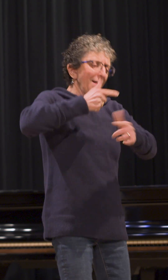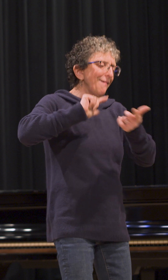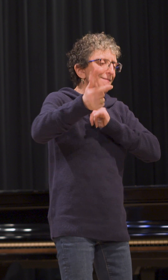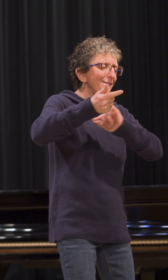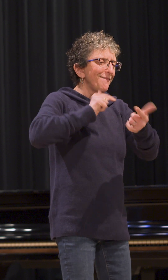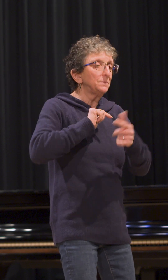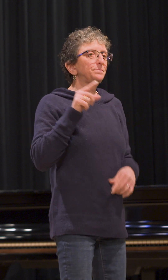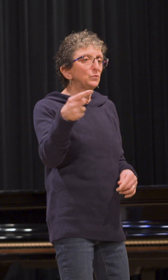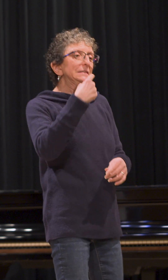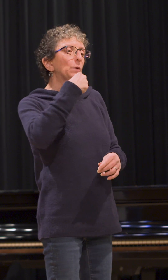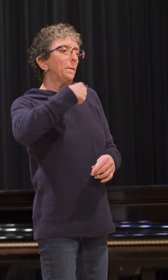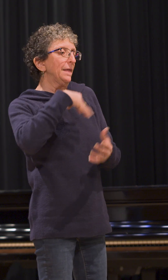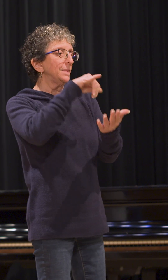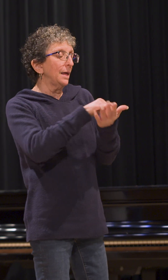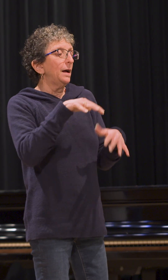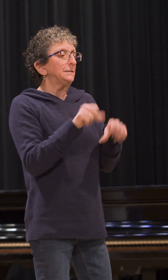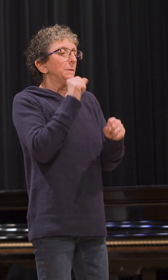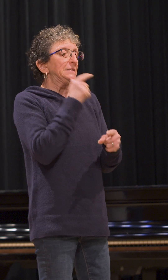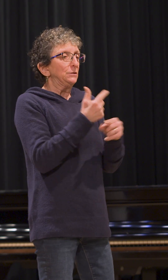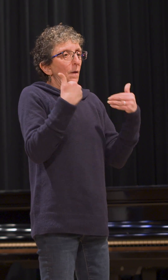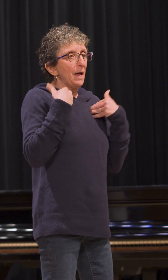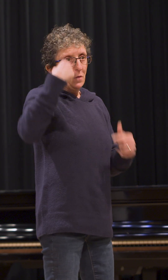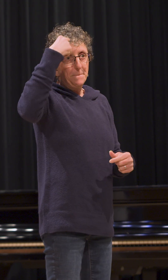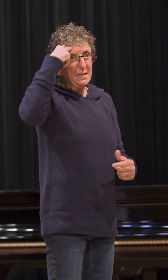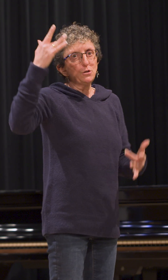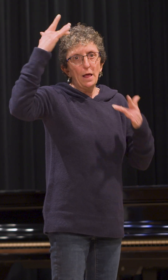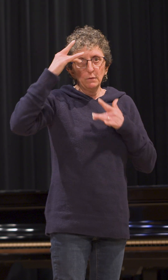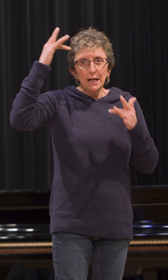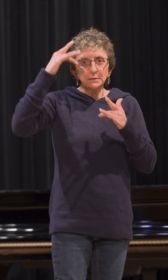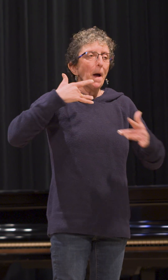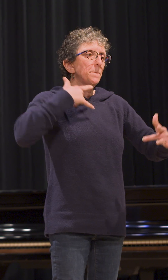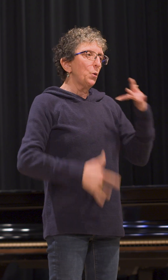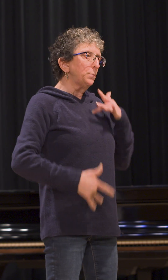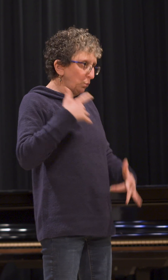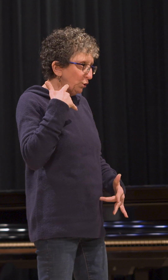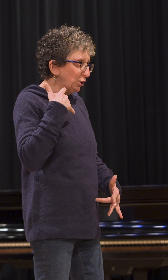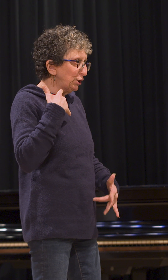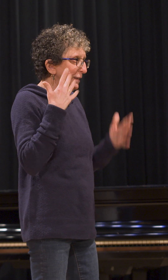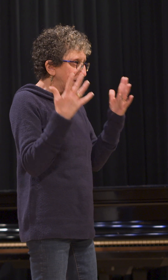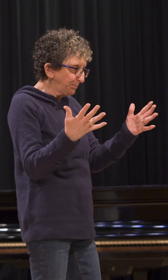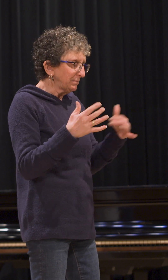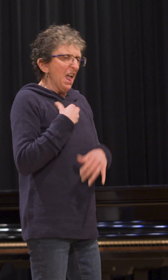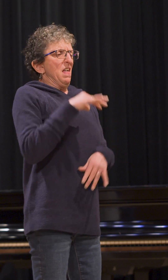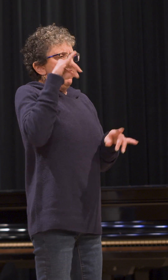she like? Her n—her...my niece said "Oh she's living in Florida." And she said "You know,